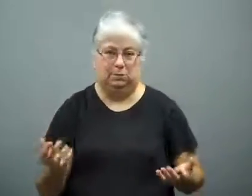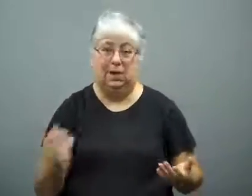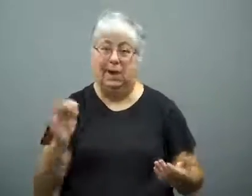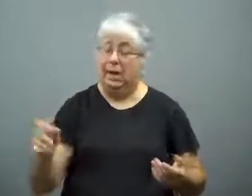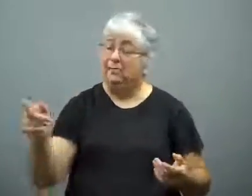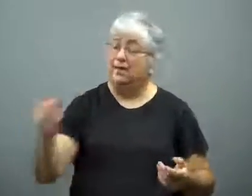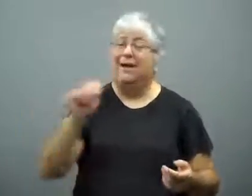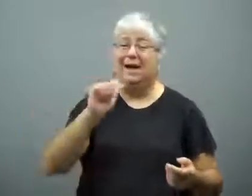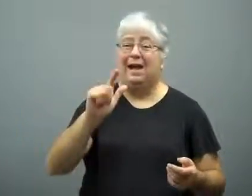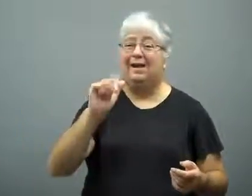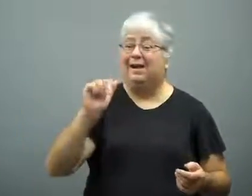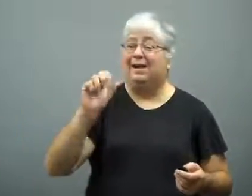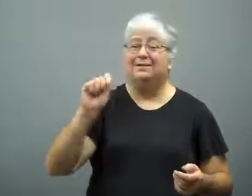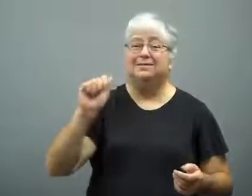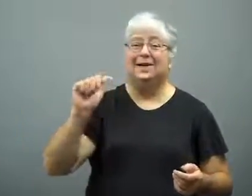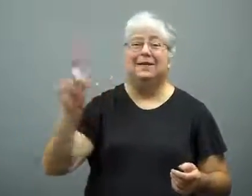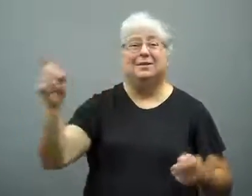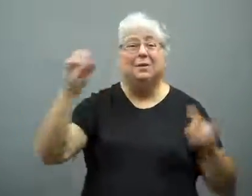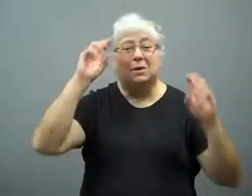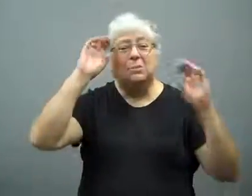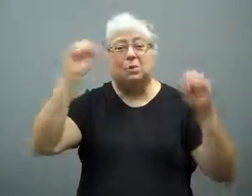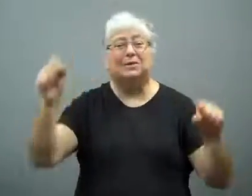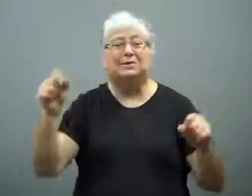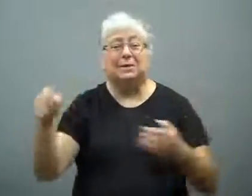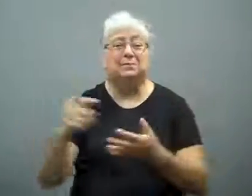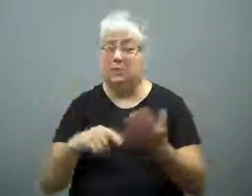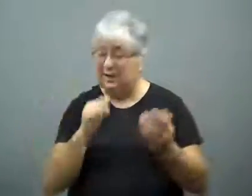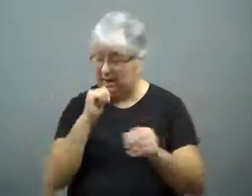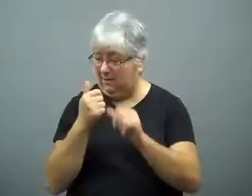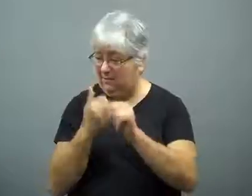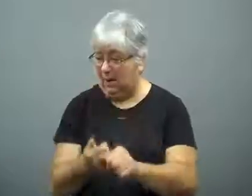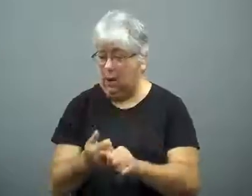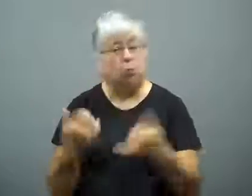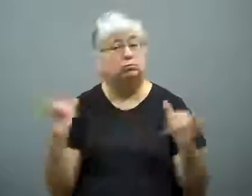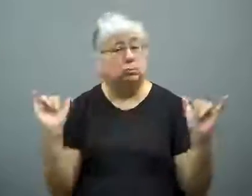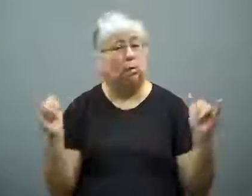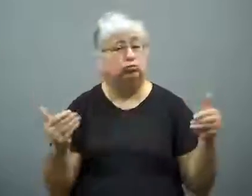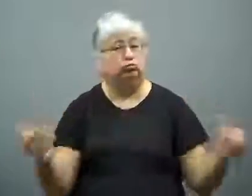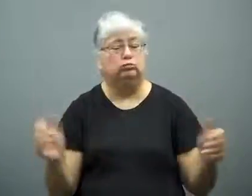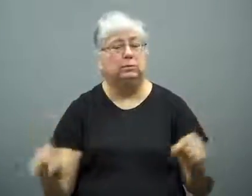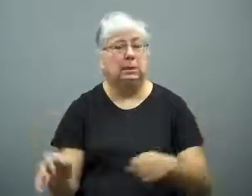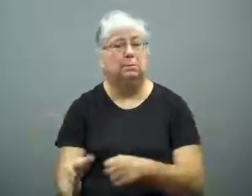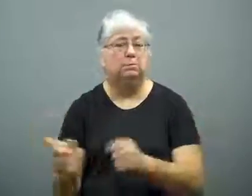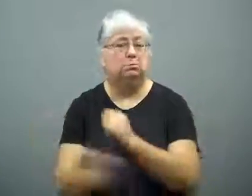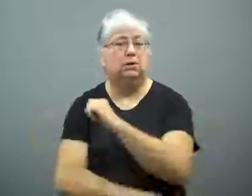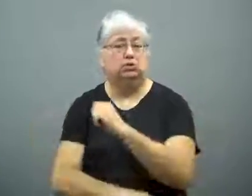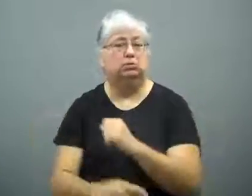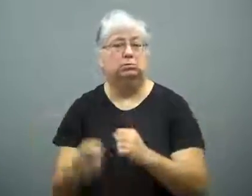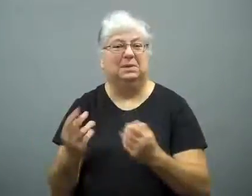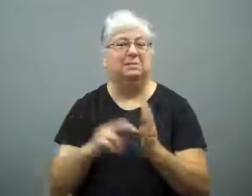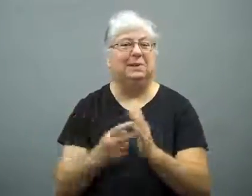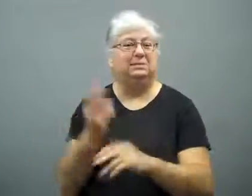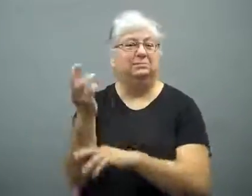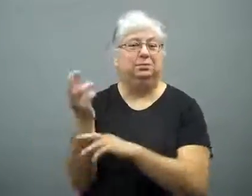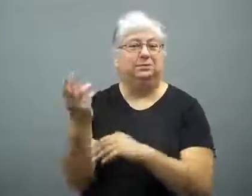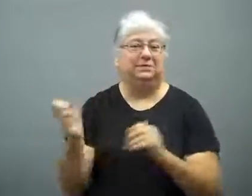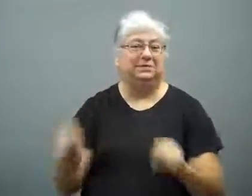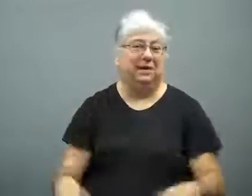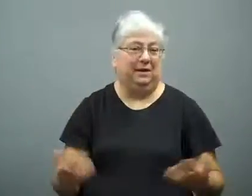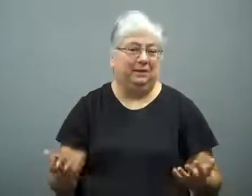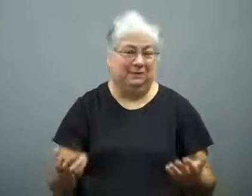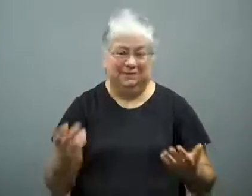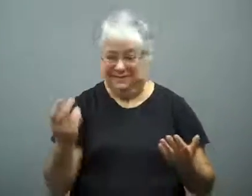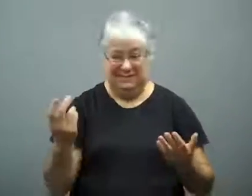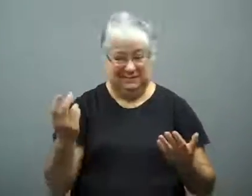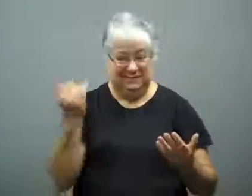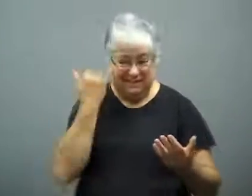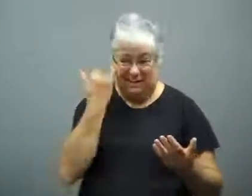If President al-Assad fails to abide by the plan,